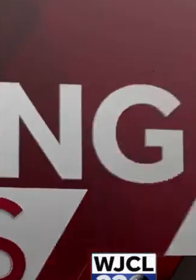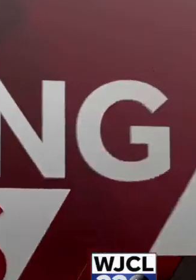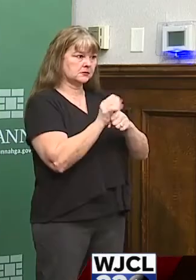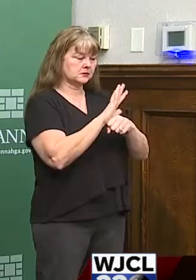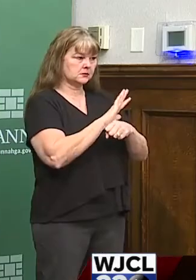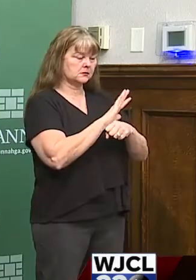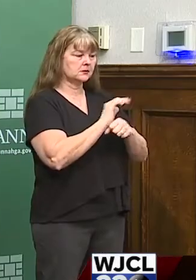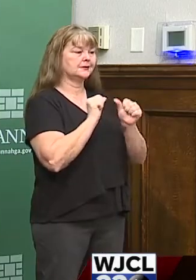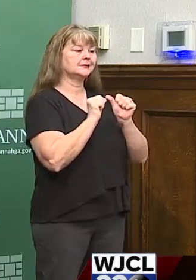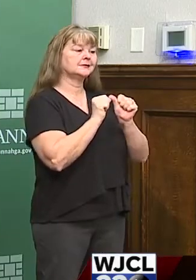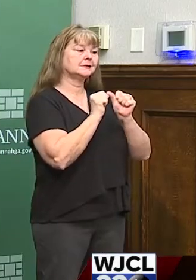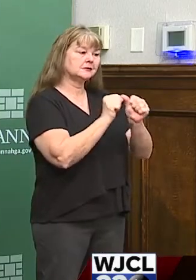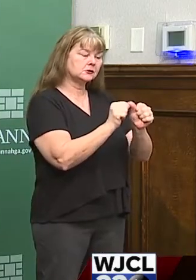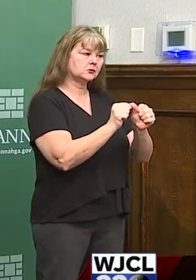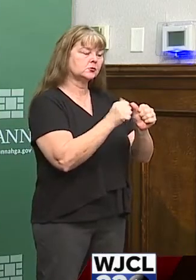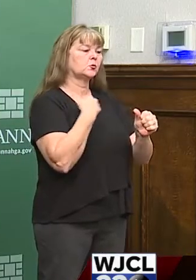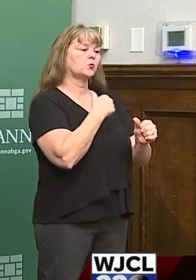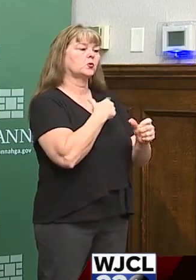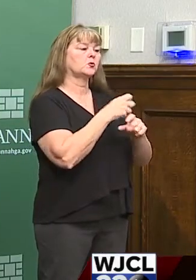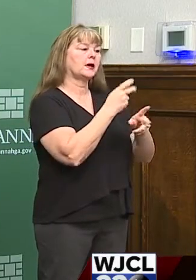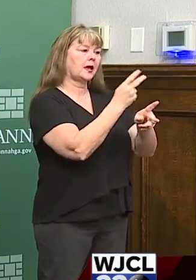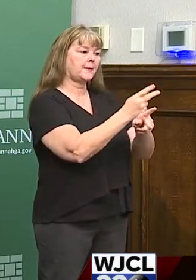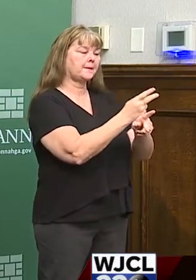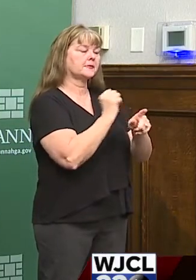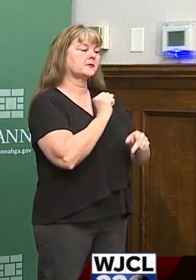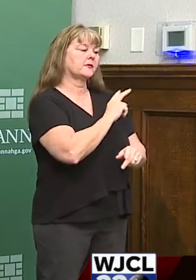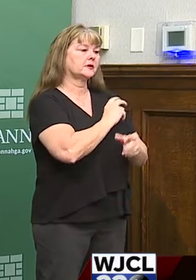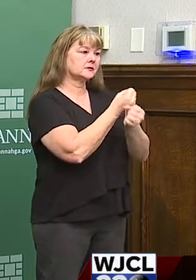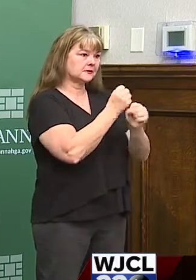LET'S GO THERE NOW TO HEAR WHAT IS BEING SAID.